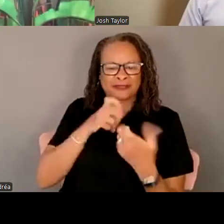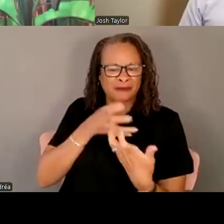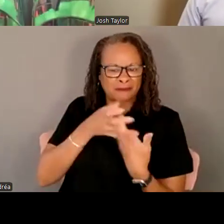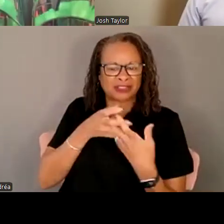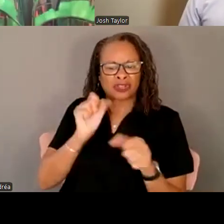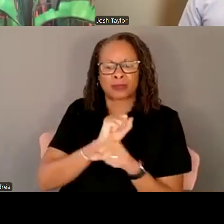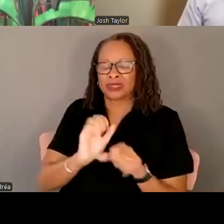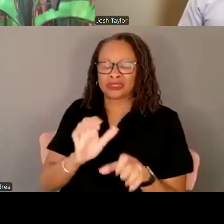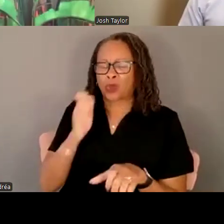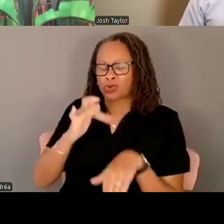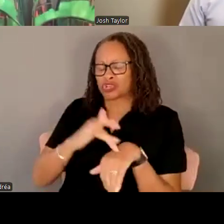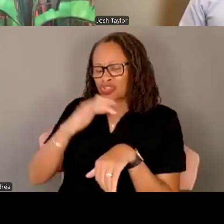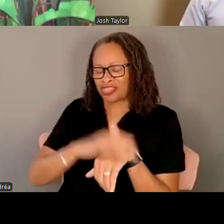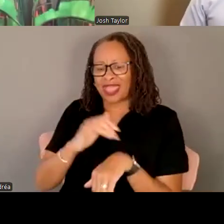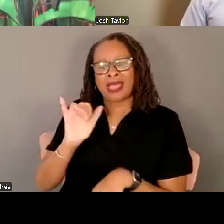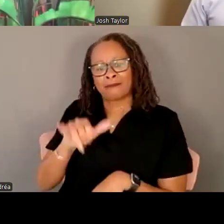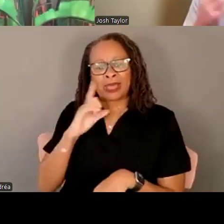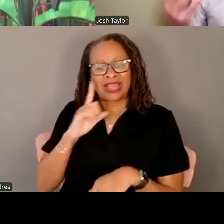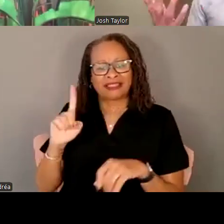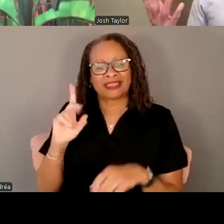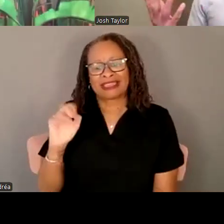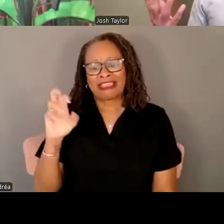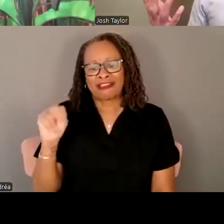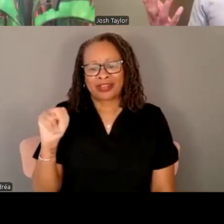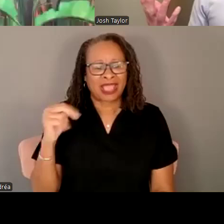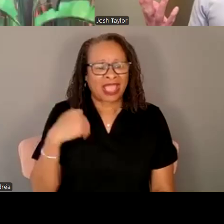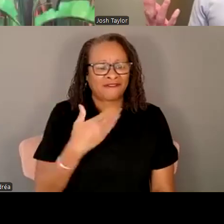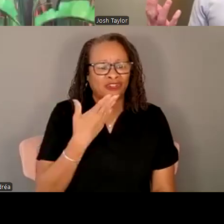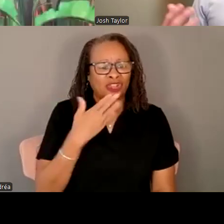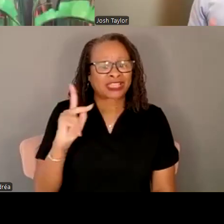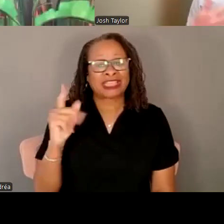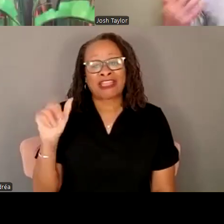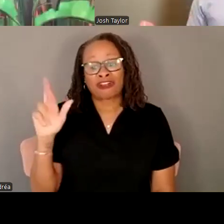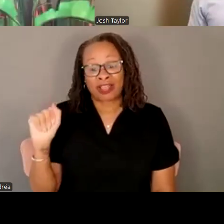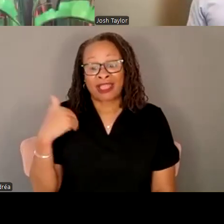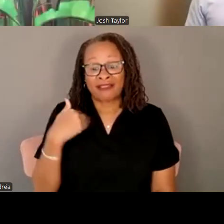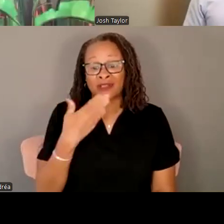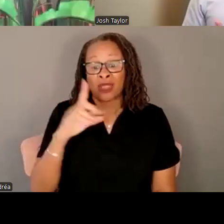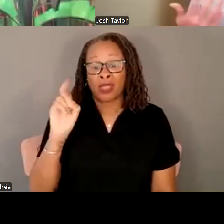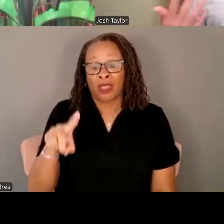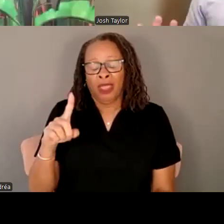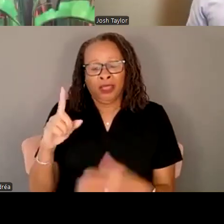but I think Kara had a really good question in the chat about, like, I think sometimes the way we talk about and frame some of these cool things